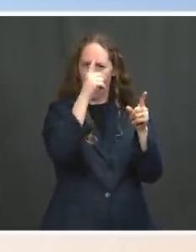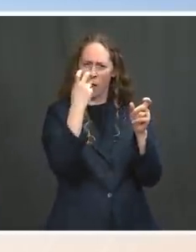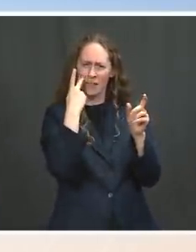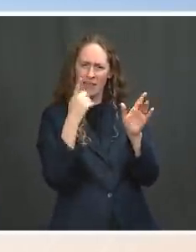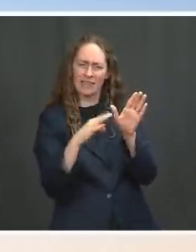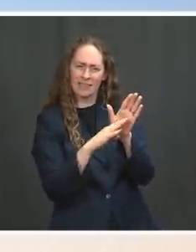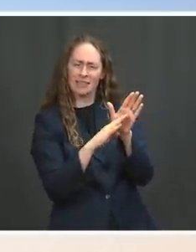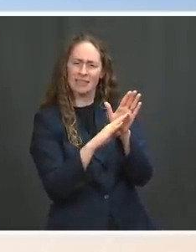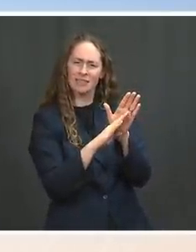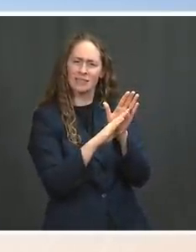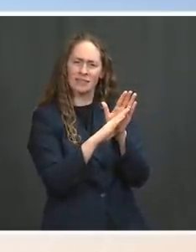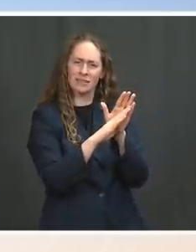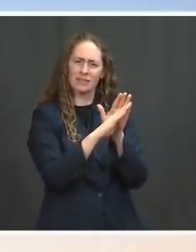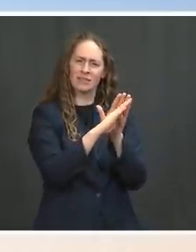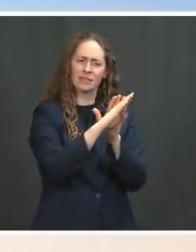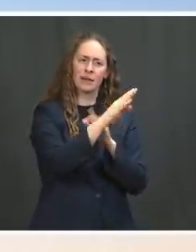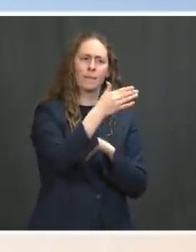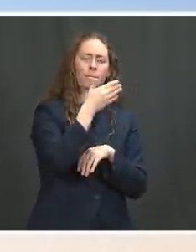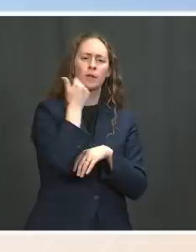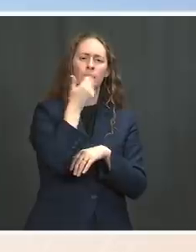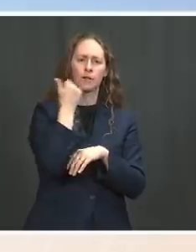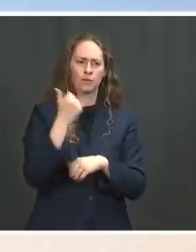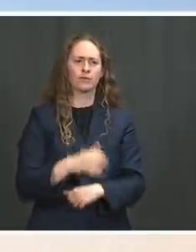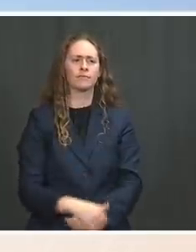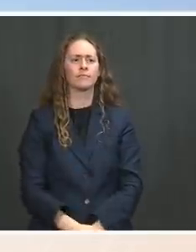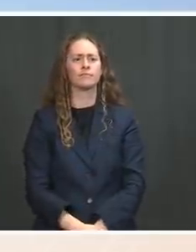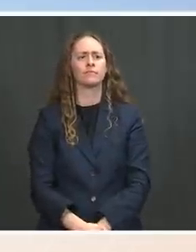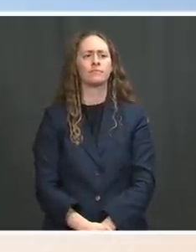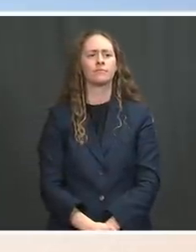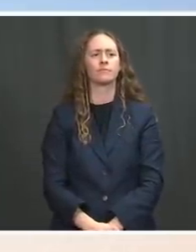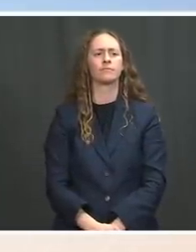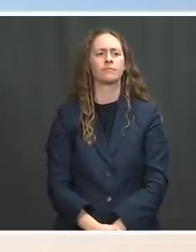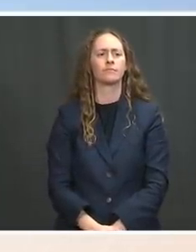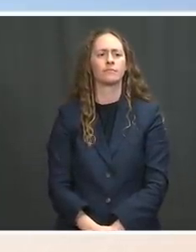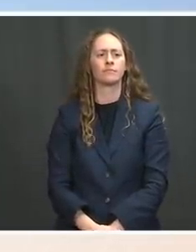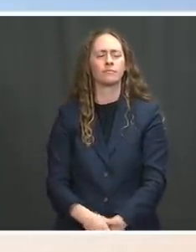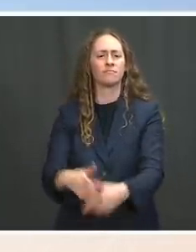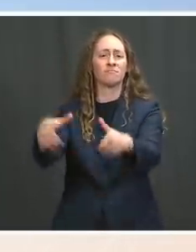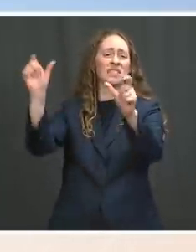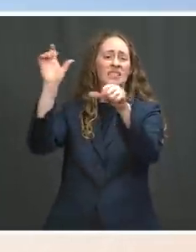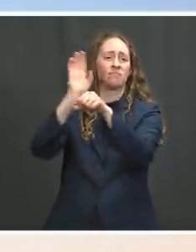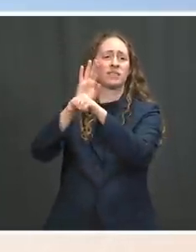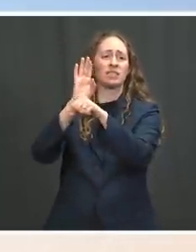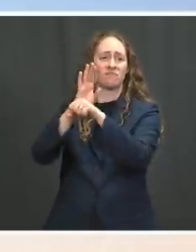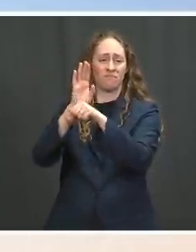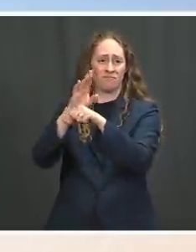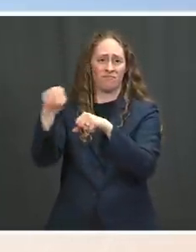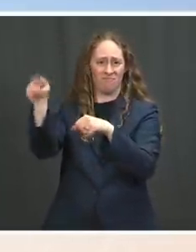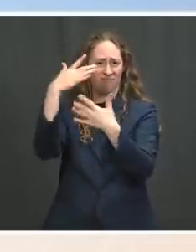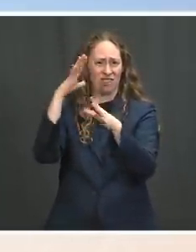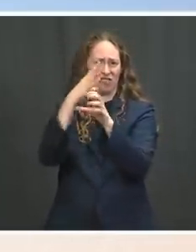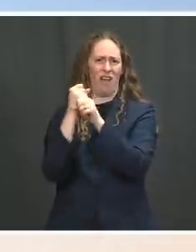we've been encouraging them to use some of the $1.4 trillion in assistance they've received to pay higher living wages.